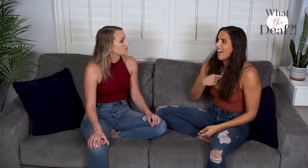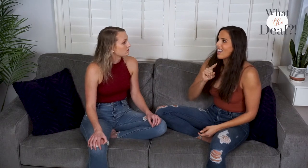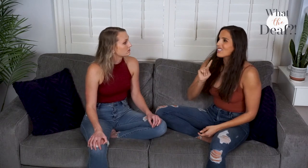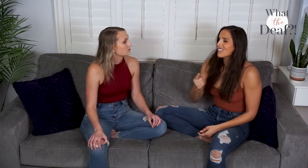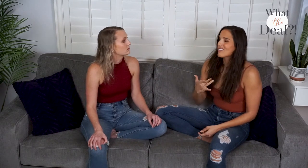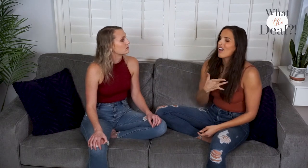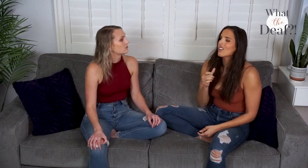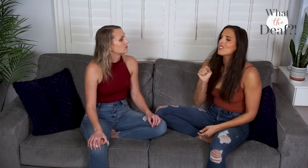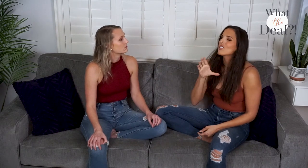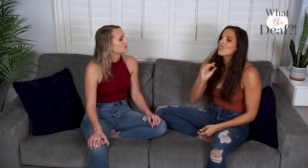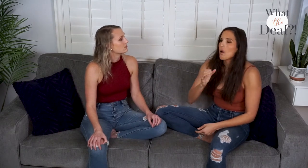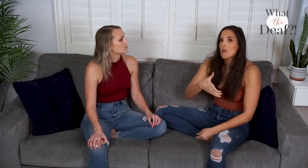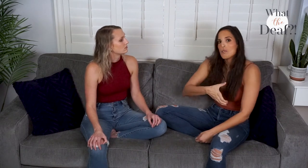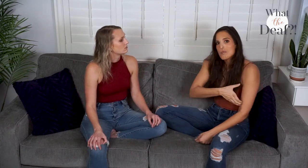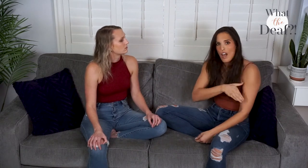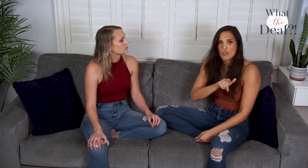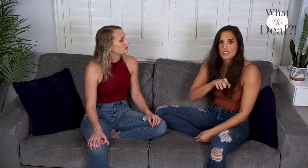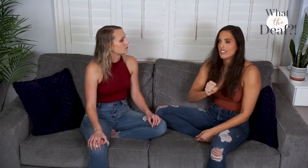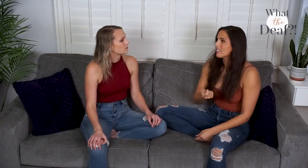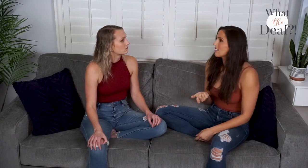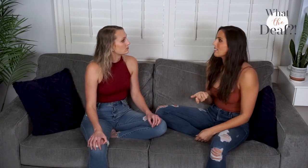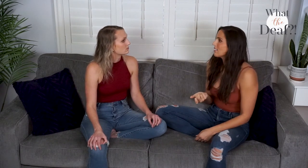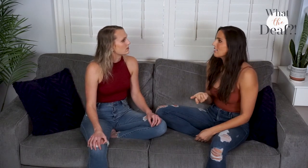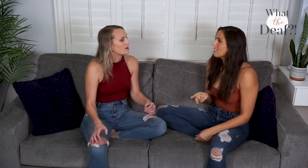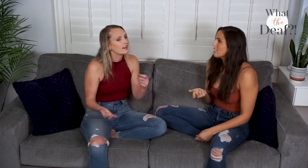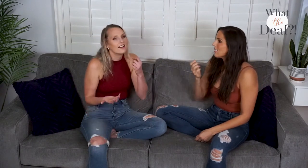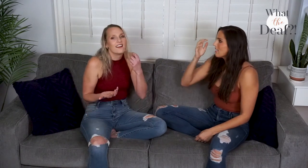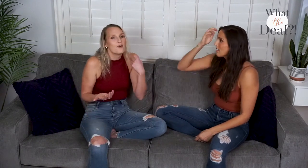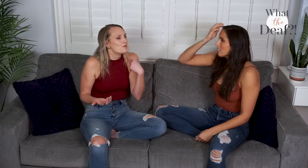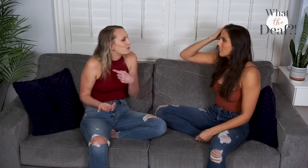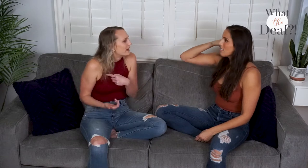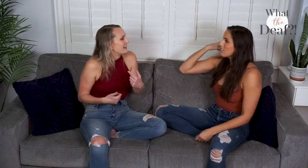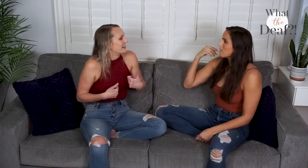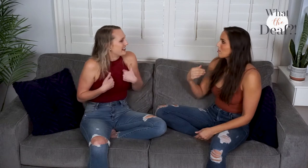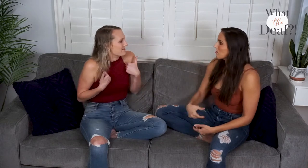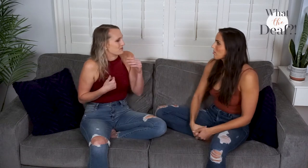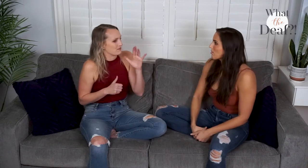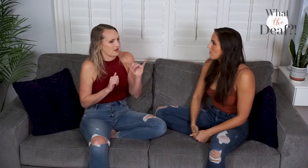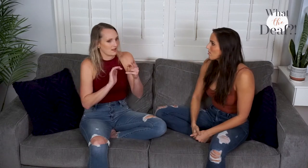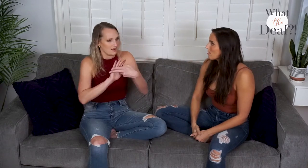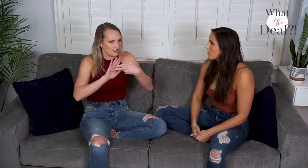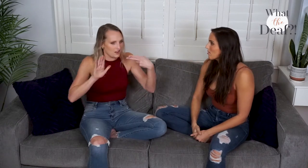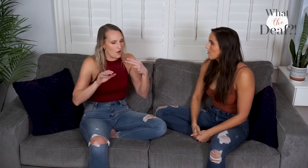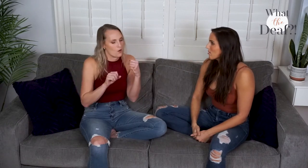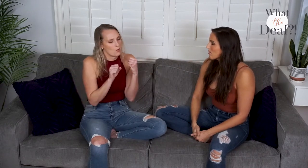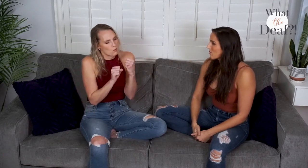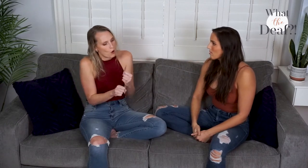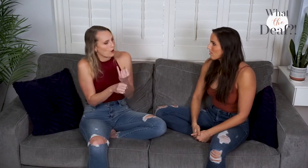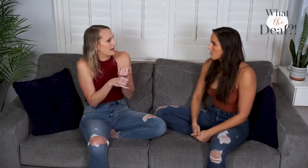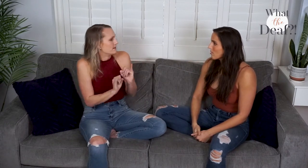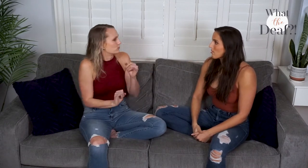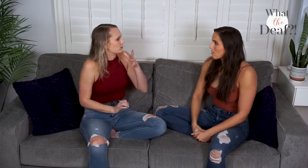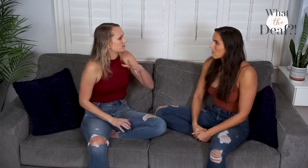And I just felt so powerless. Yeah. We live by being strong,